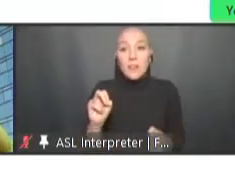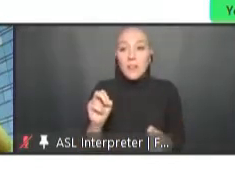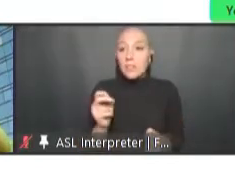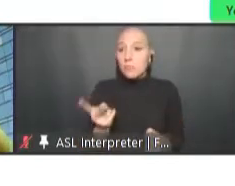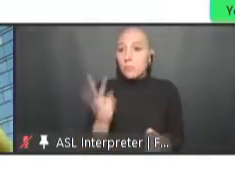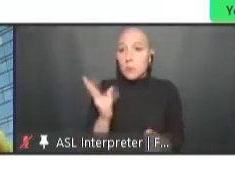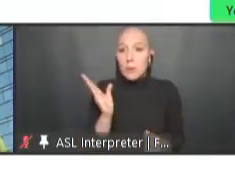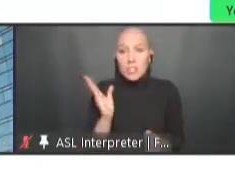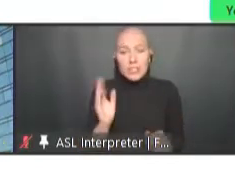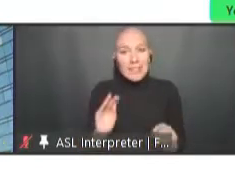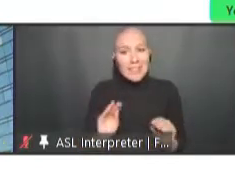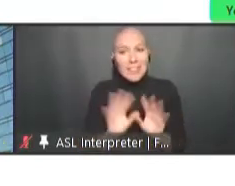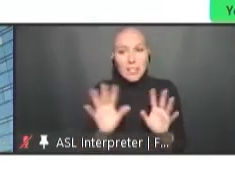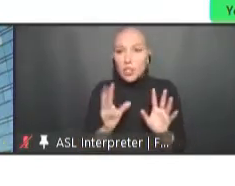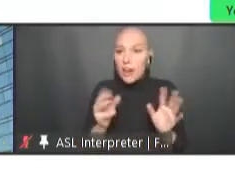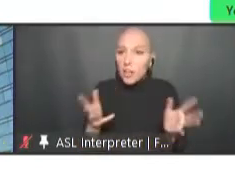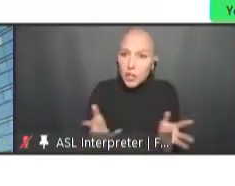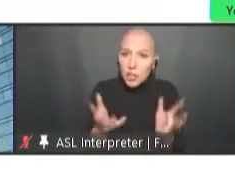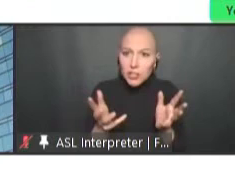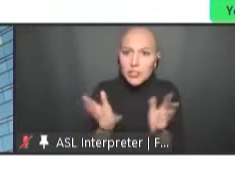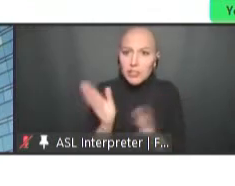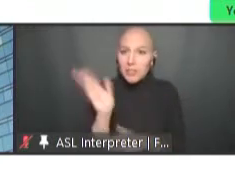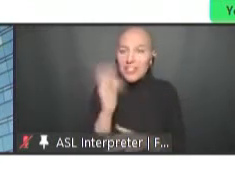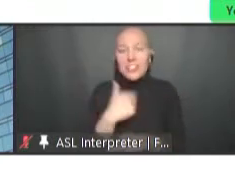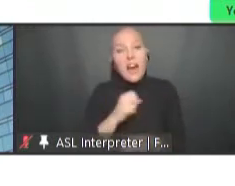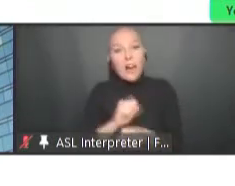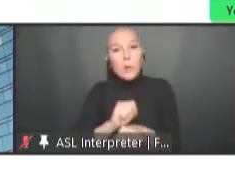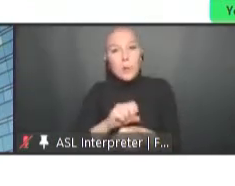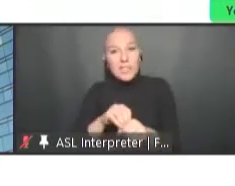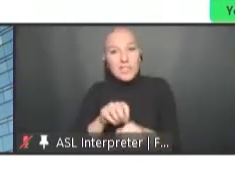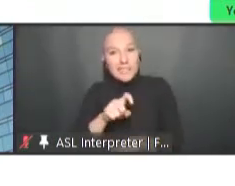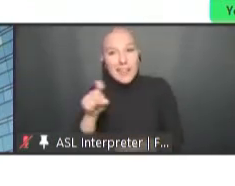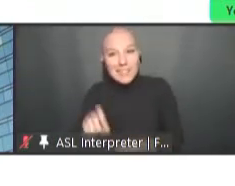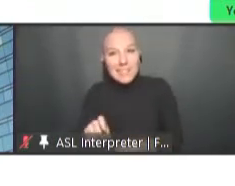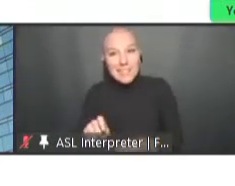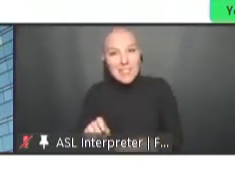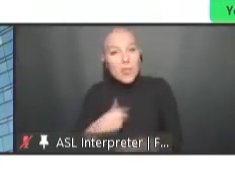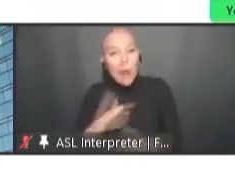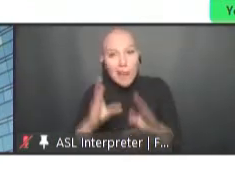I work in Texas. So, I listened to what you said and wondered, how can we ascend back